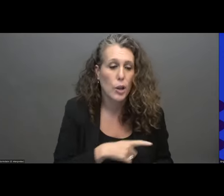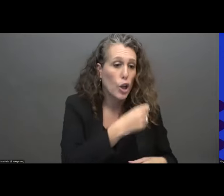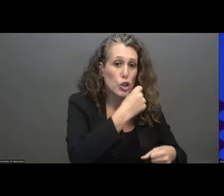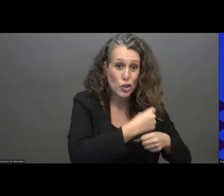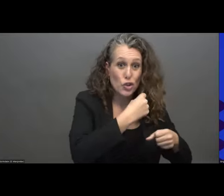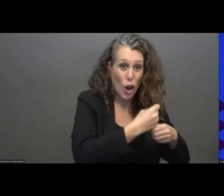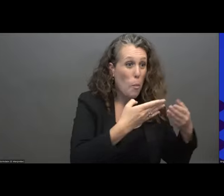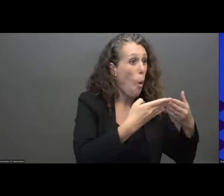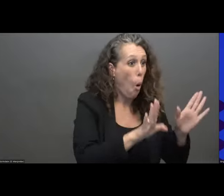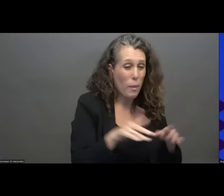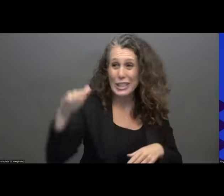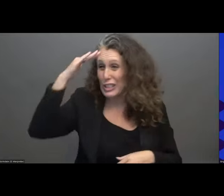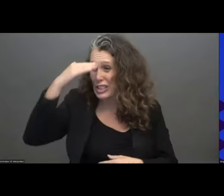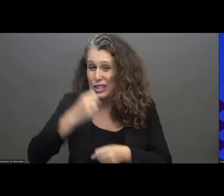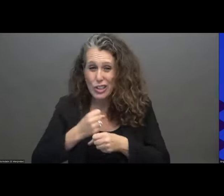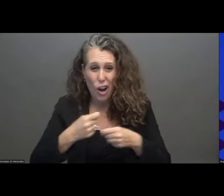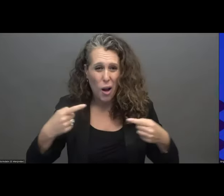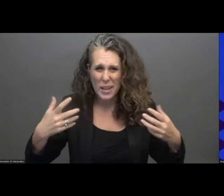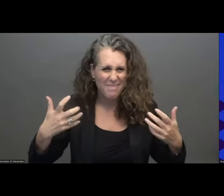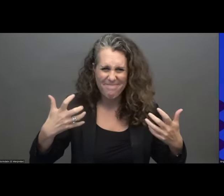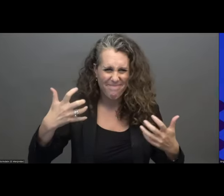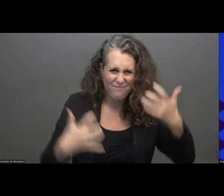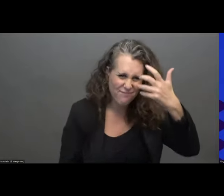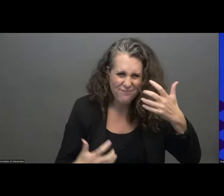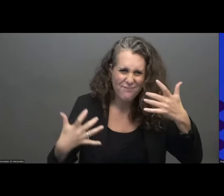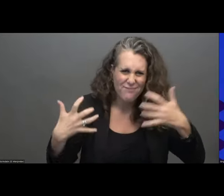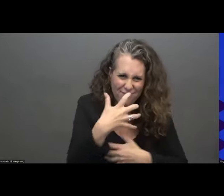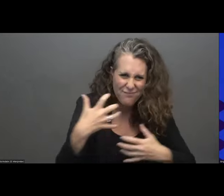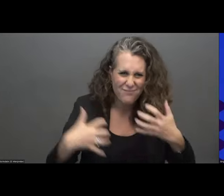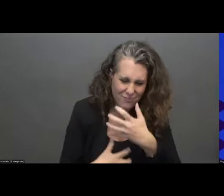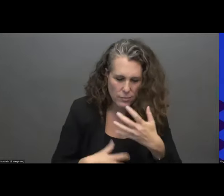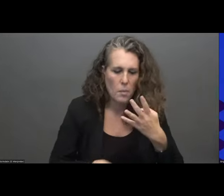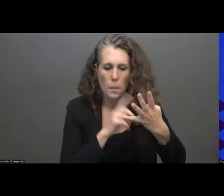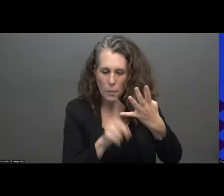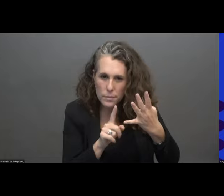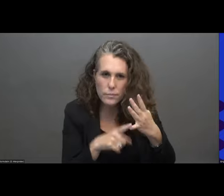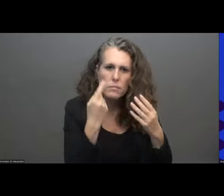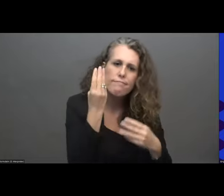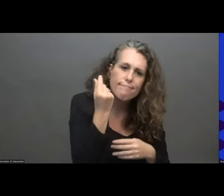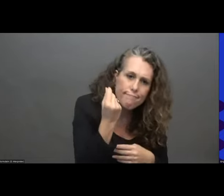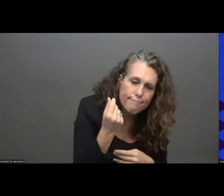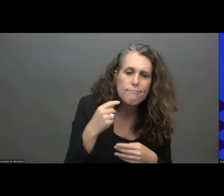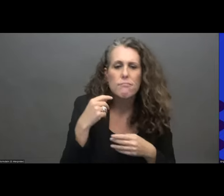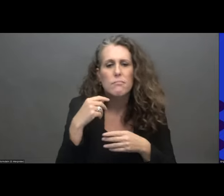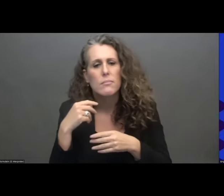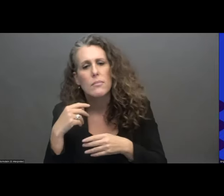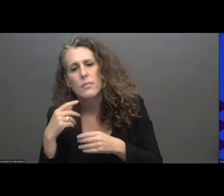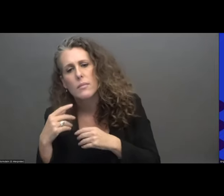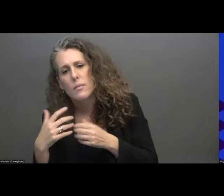disabilities. And lastly, the lack of financial and technical assistance to companies, so